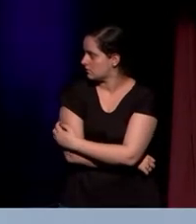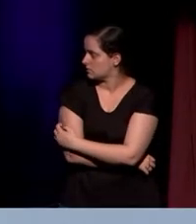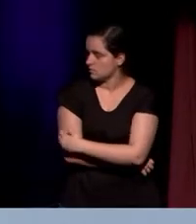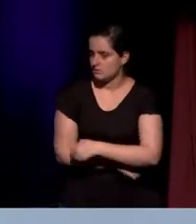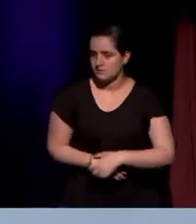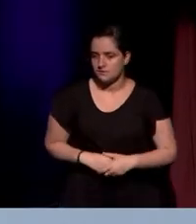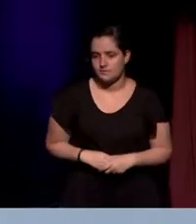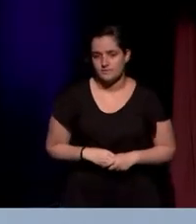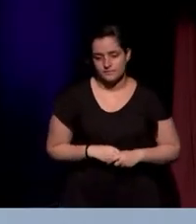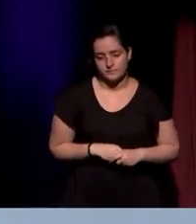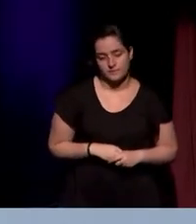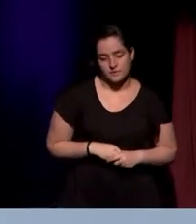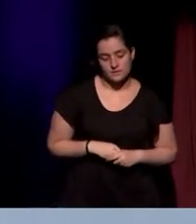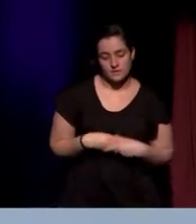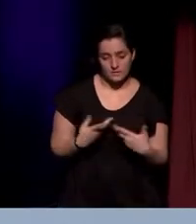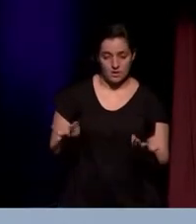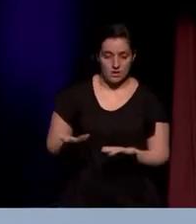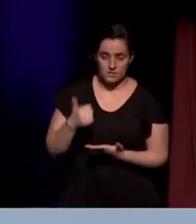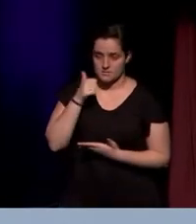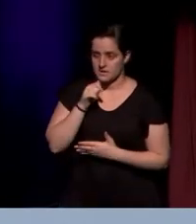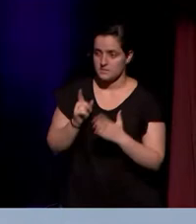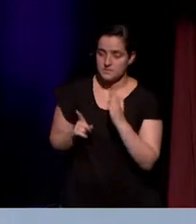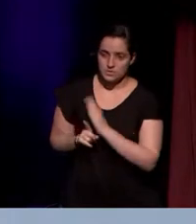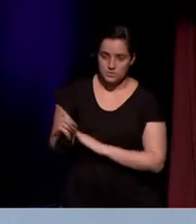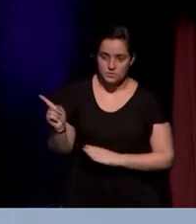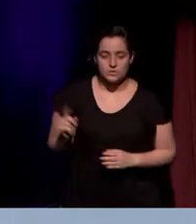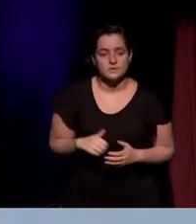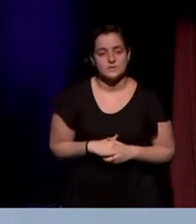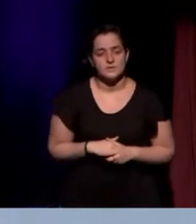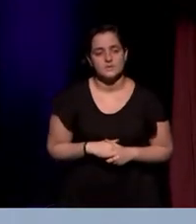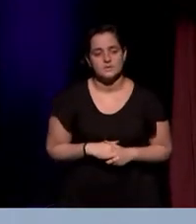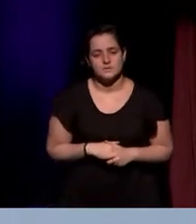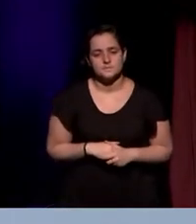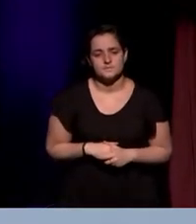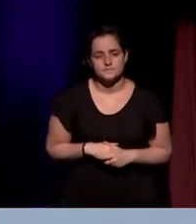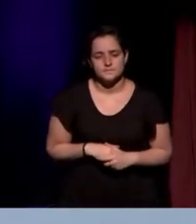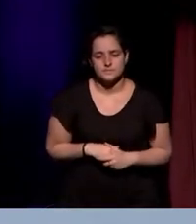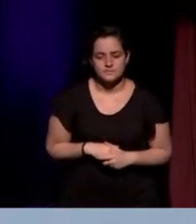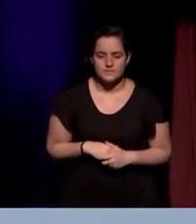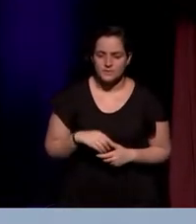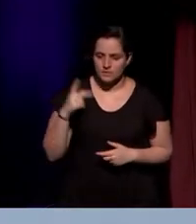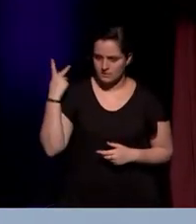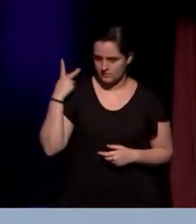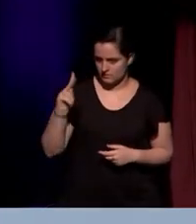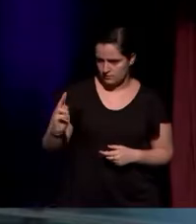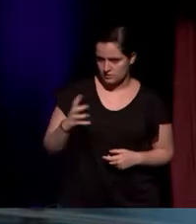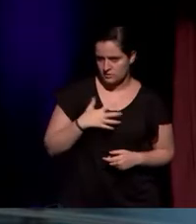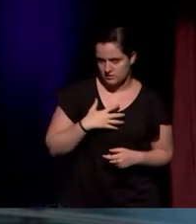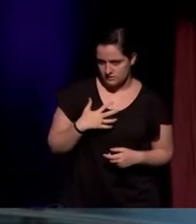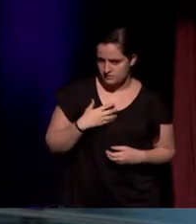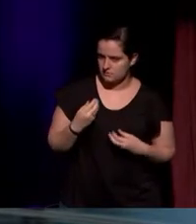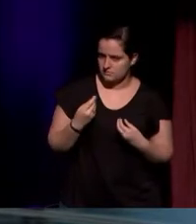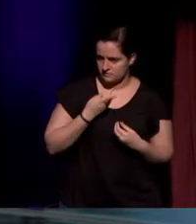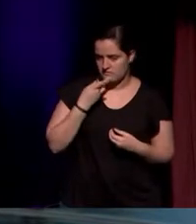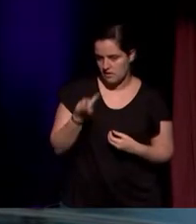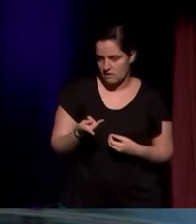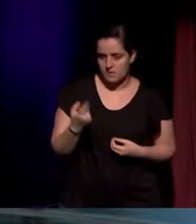Muna, to Marisol Marini, she is saying the following, that you have characterized the first wave